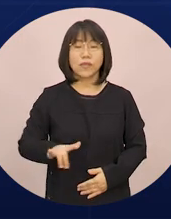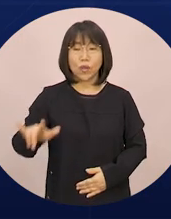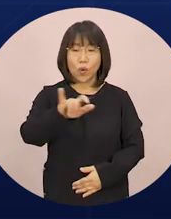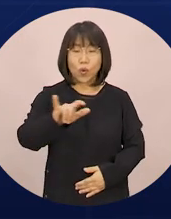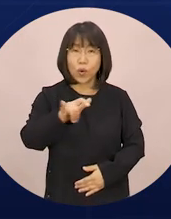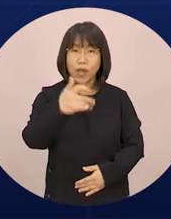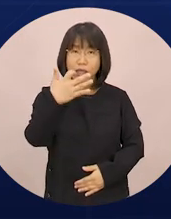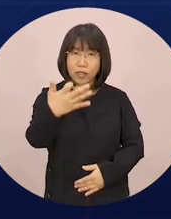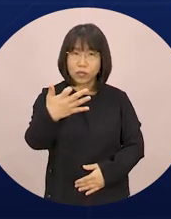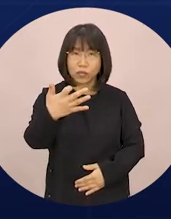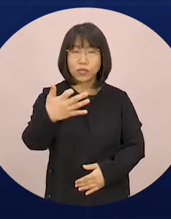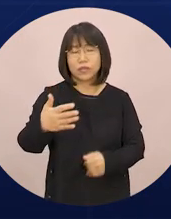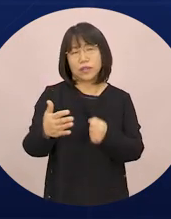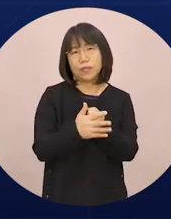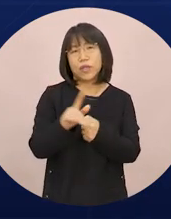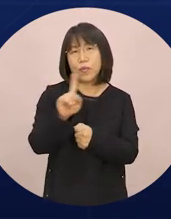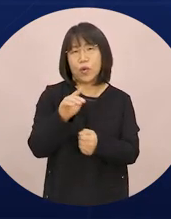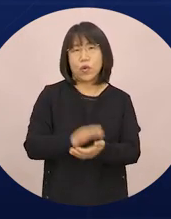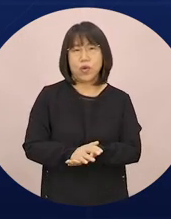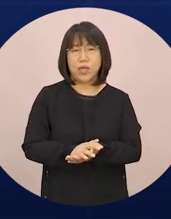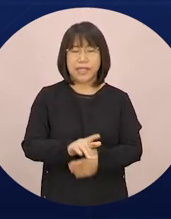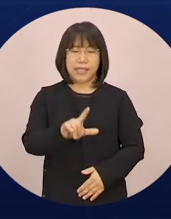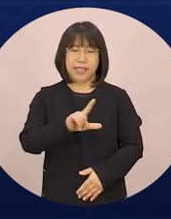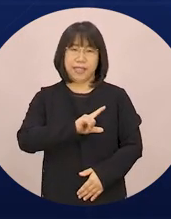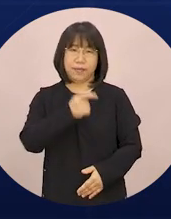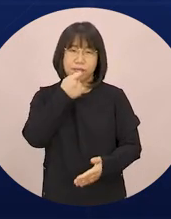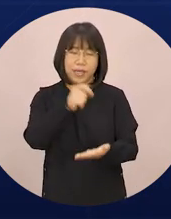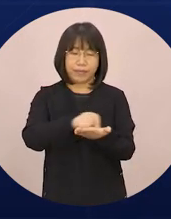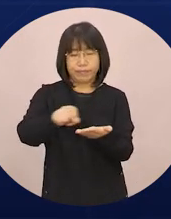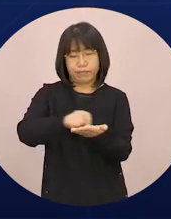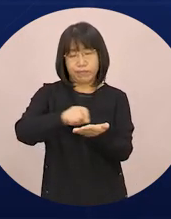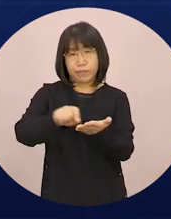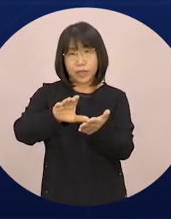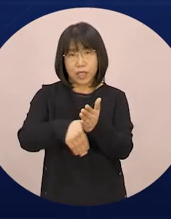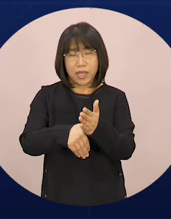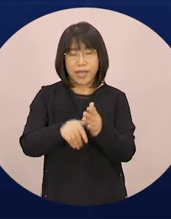According to the COVID-19 quarantine guidelines, you may be anxious that